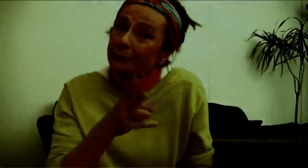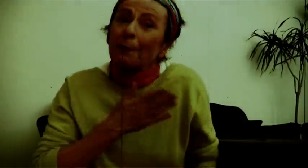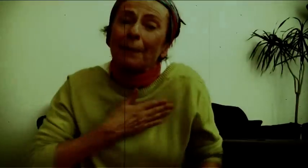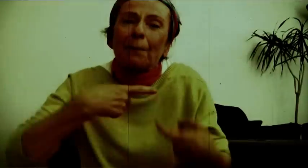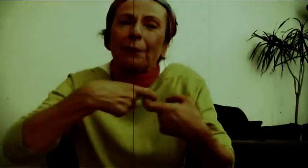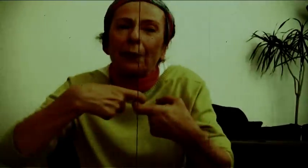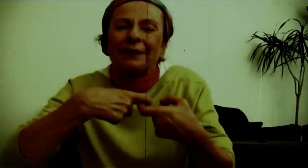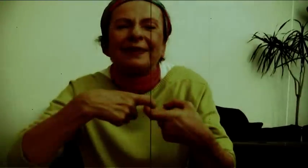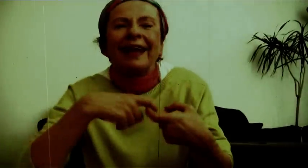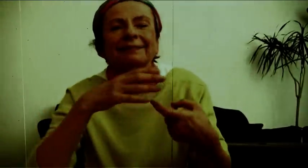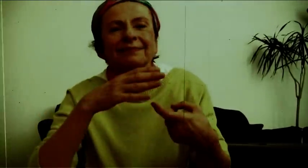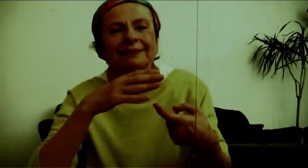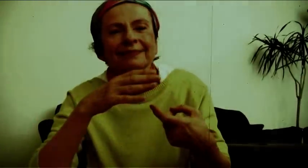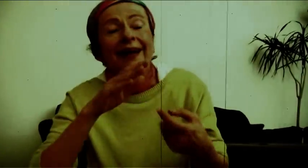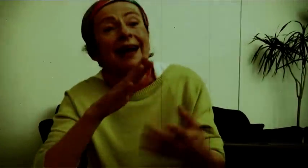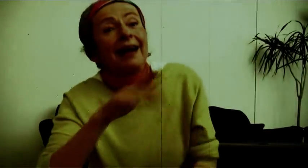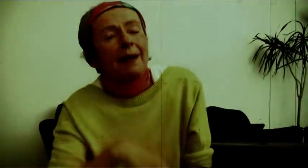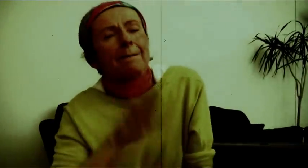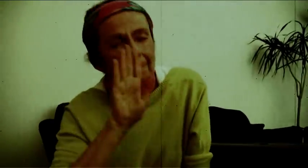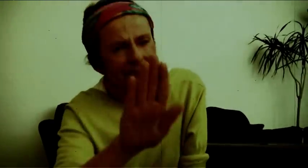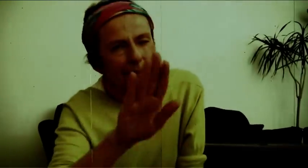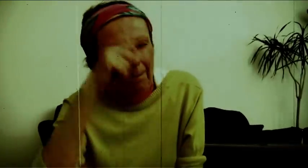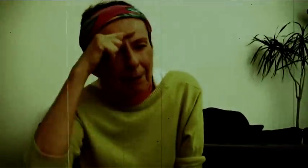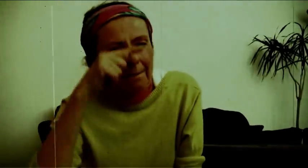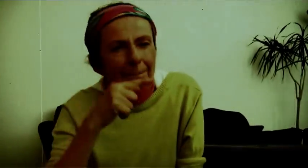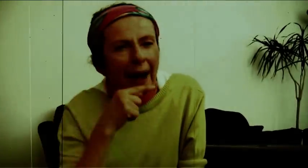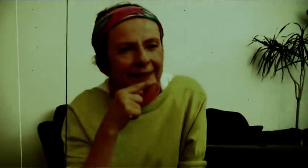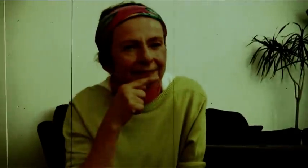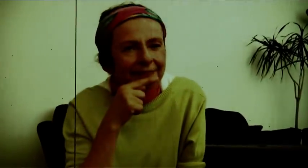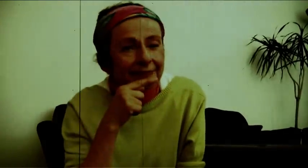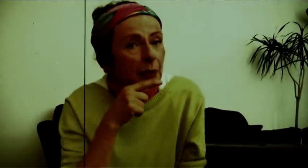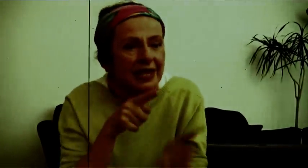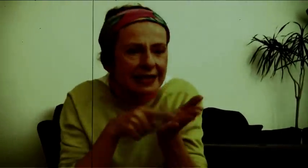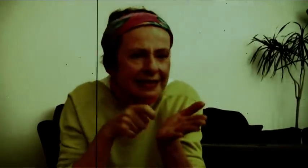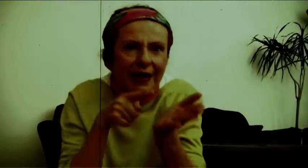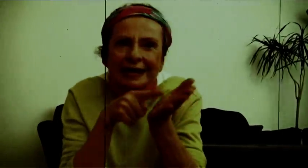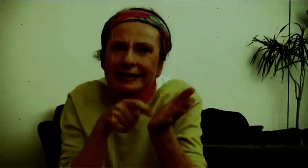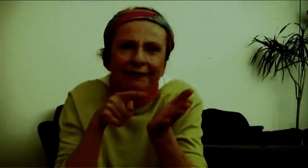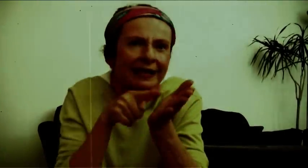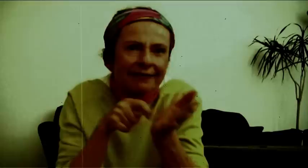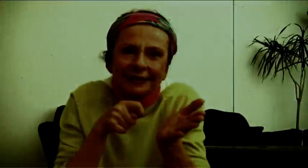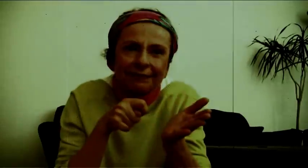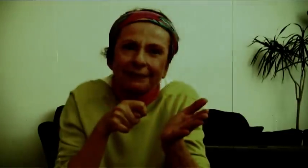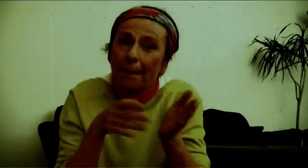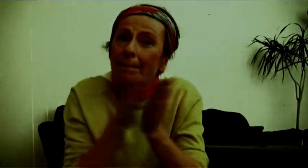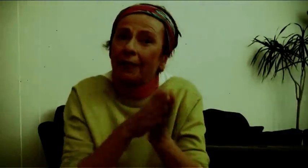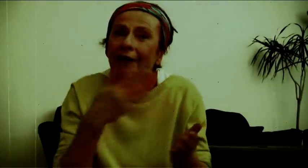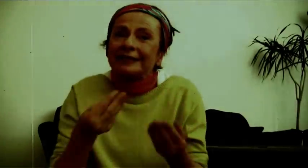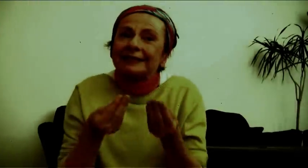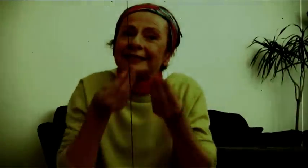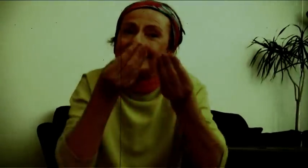My brother... Your father persists in giving you-